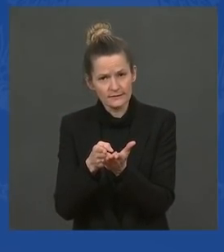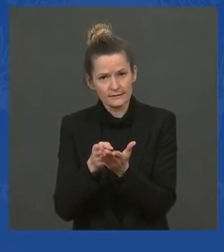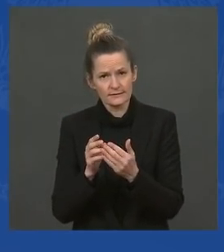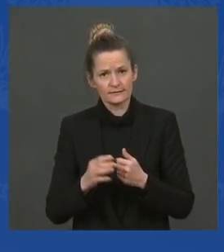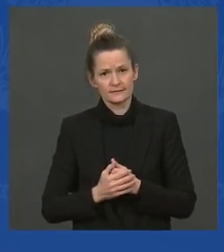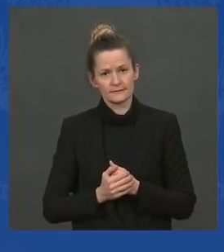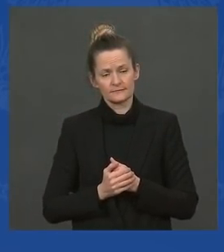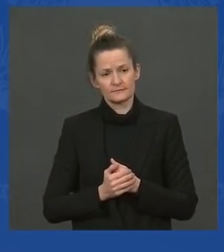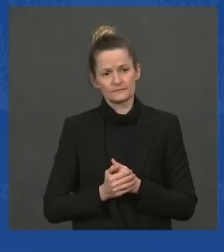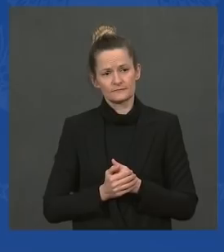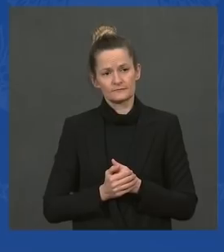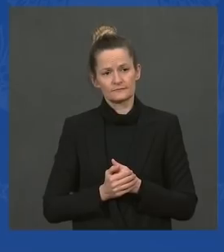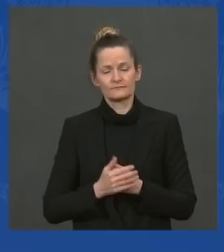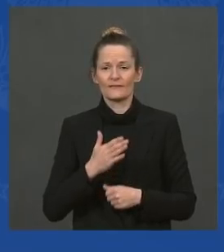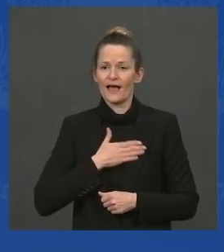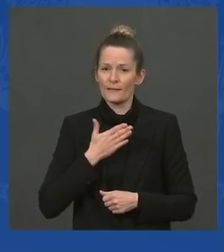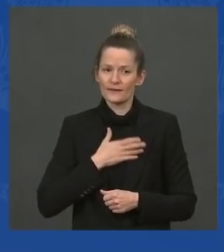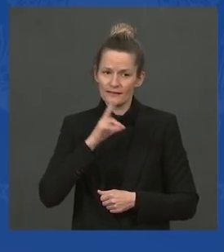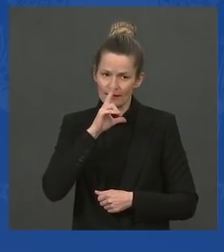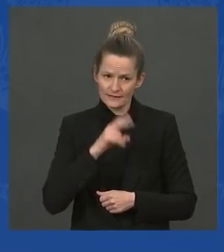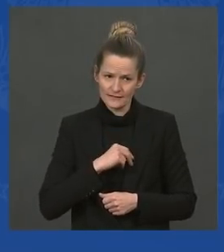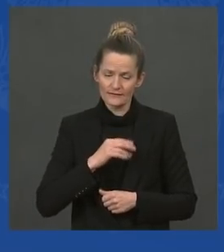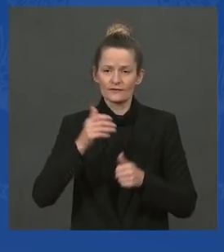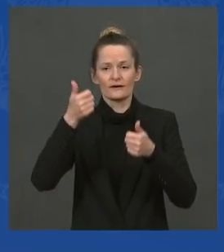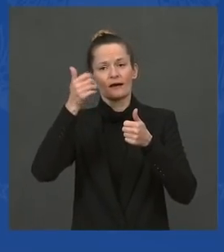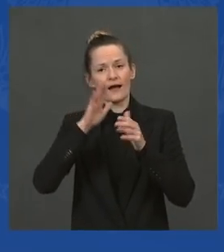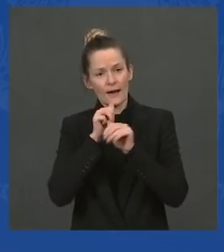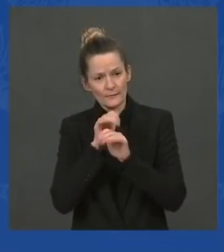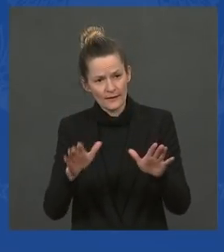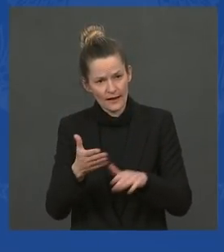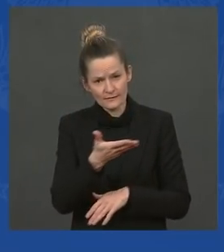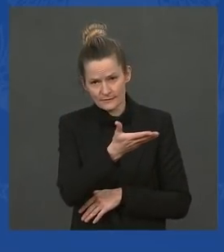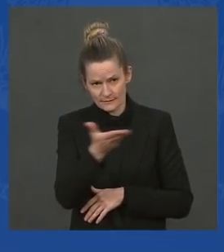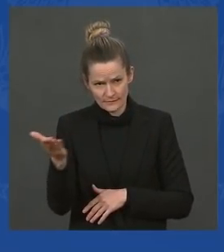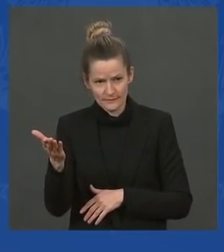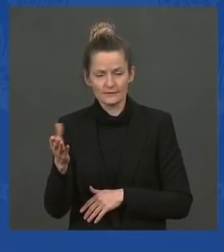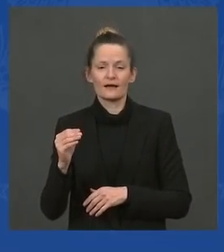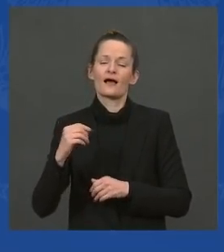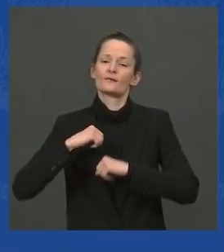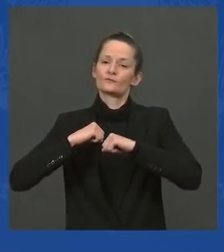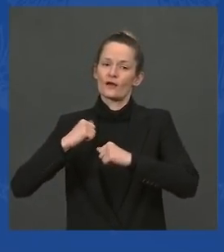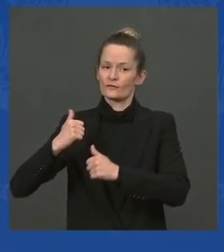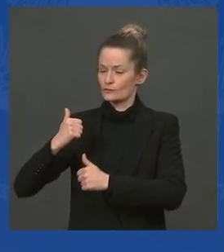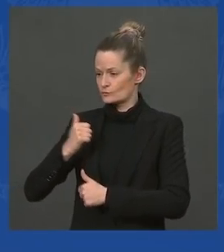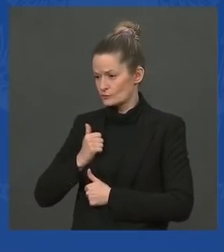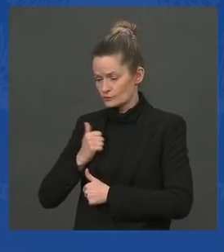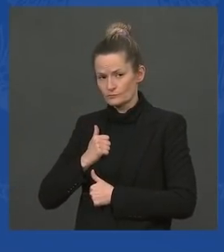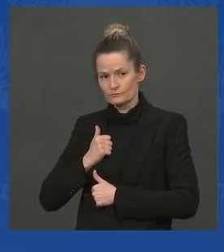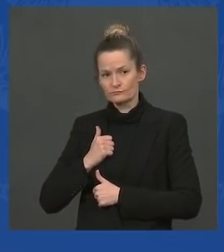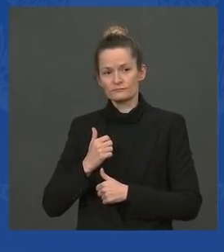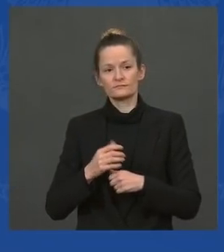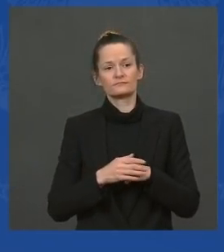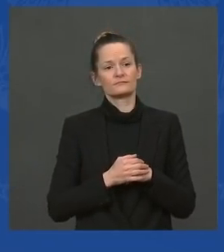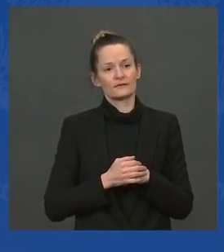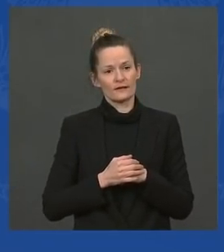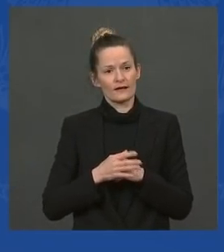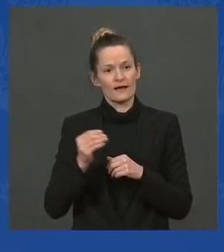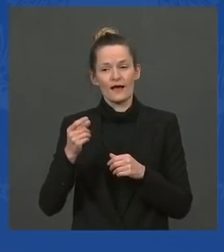Happy Thanksgiving. And God bless you. And may God protect our troops. And I'm heading to a food kitchen to serve meals right now.